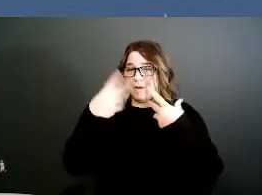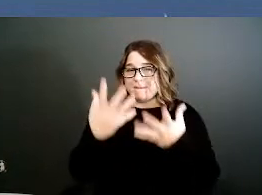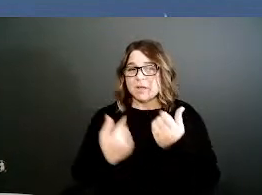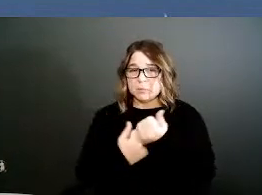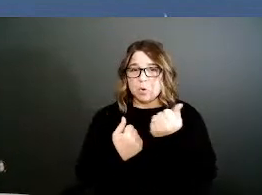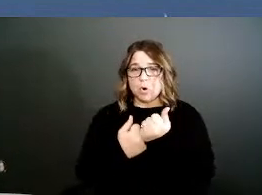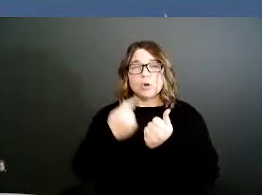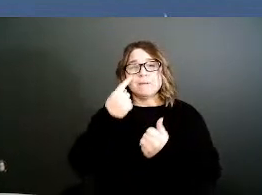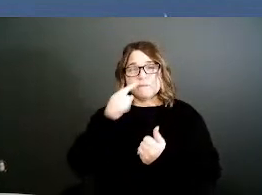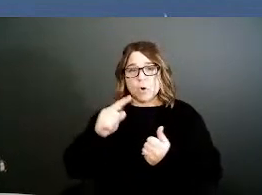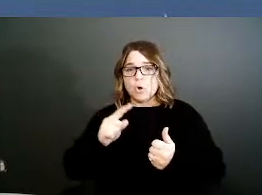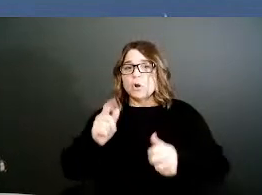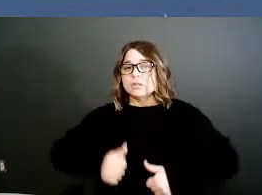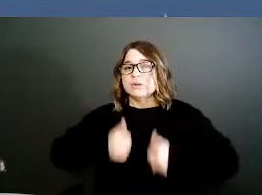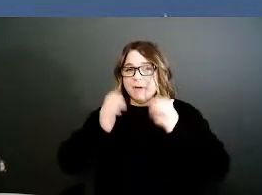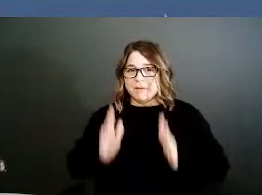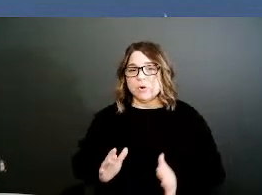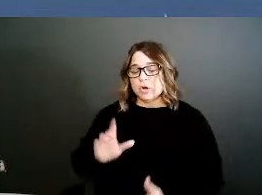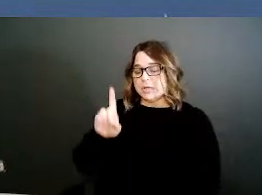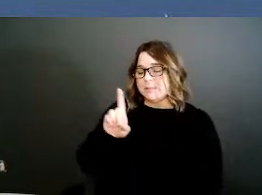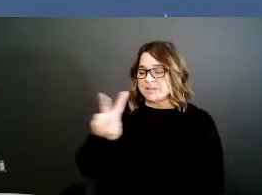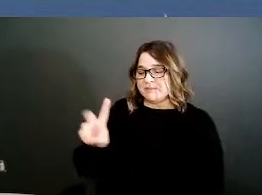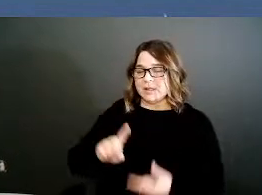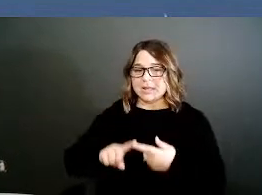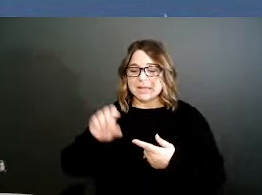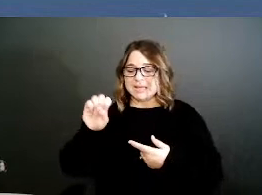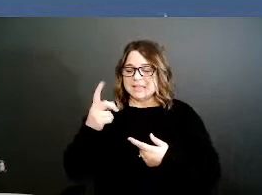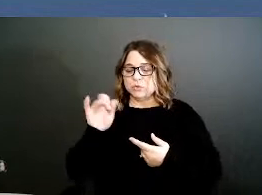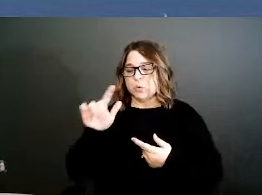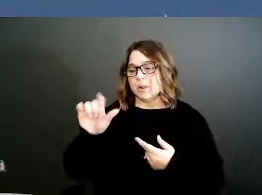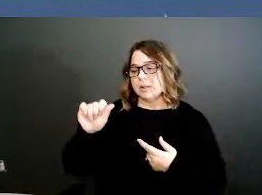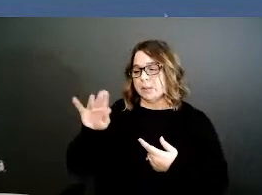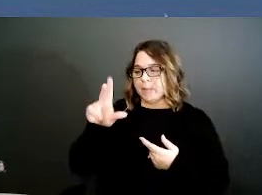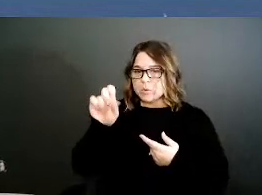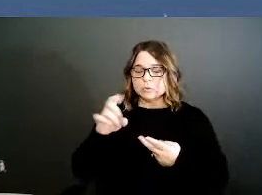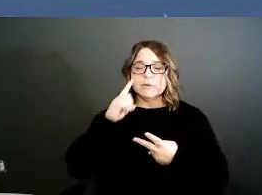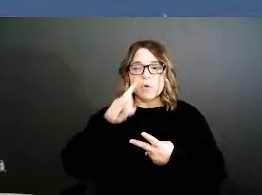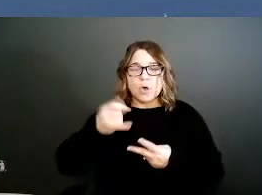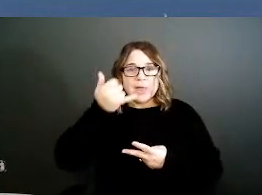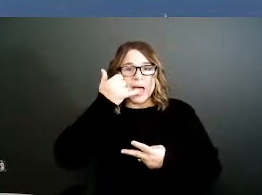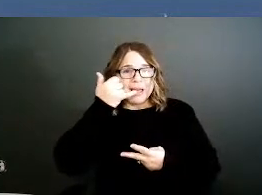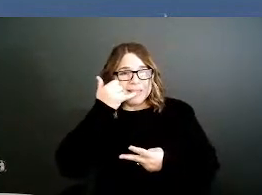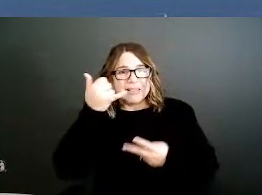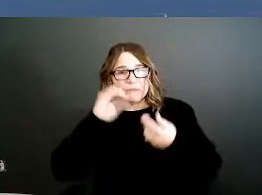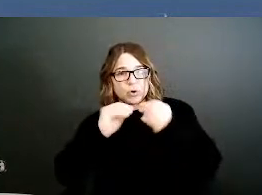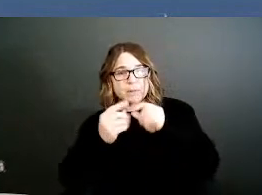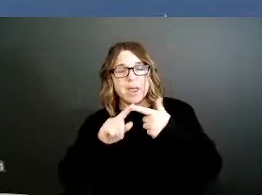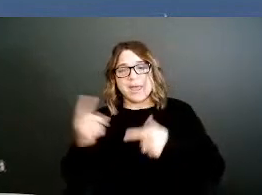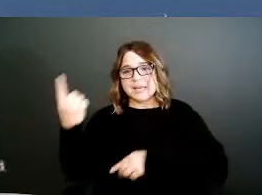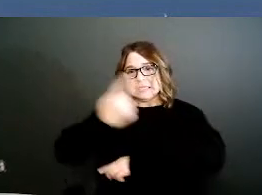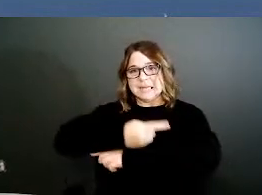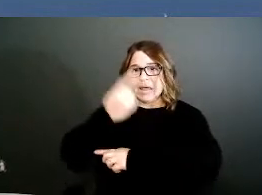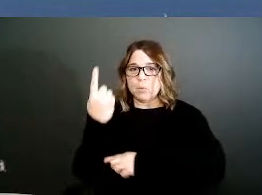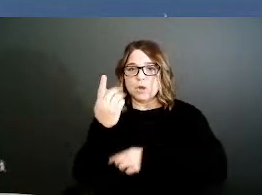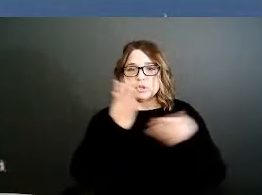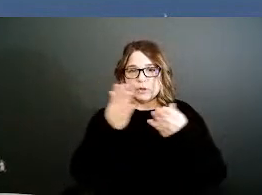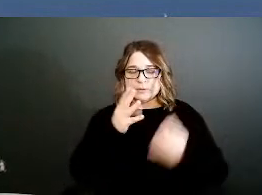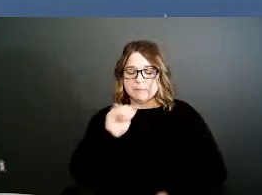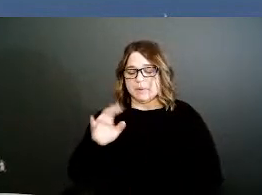DOMESTIC VIOLENCE HOTLINE AND DAY ONE SERVICES IN MINNESOTA. OF DOMESTIC VIOLENCE AND SEXUAL ABUSE, BOTH AT THE NATIONAL AS A CRISIS ADVOCATE, I HELP